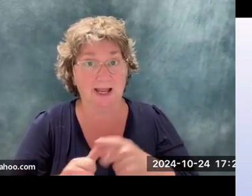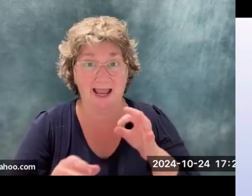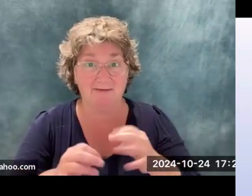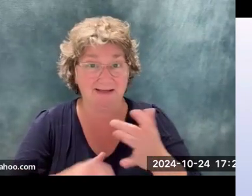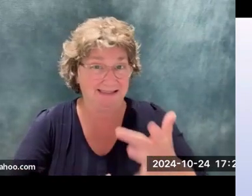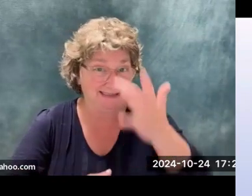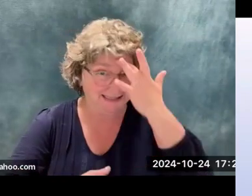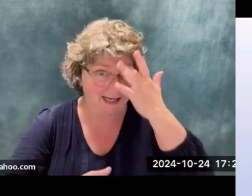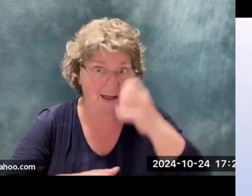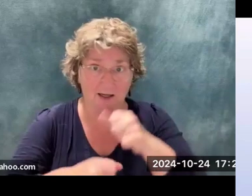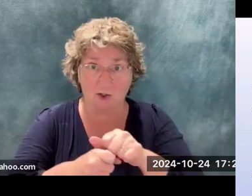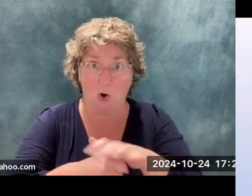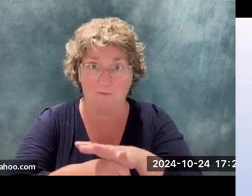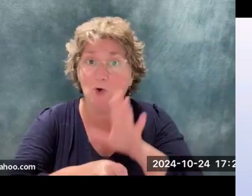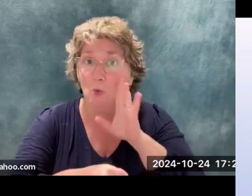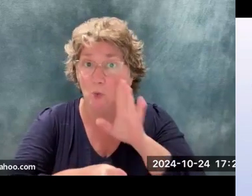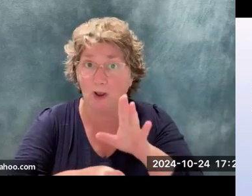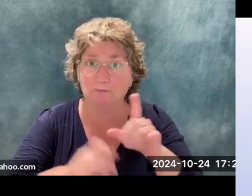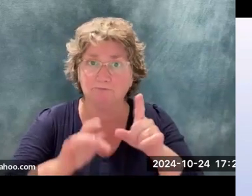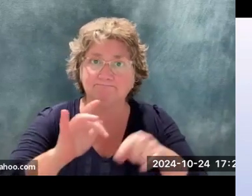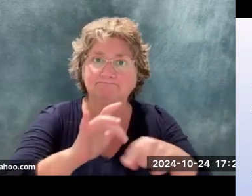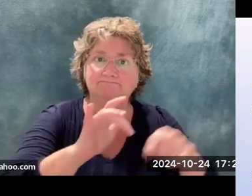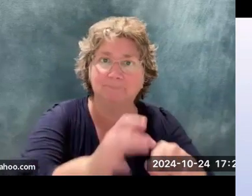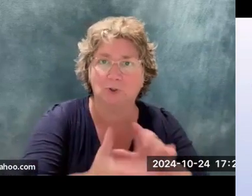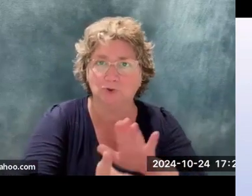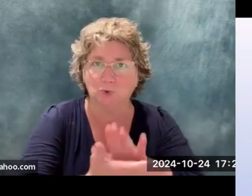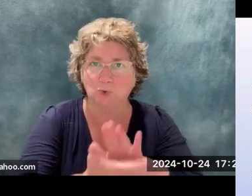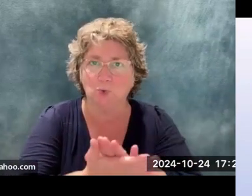you may have to do some isolation and quarantine that's disruptive.